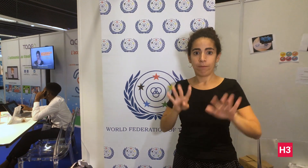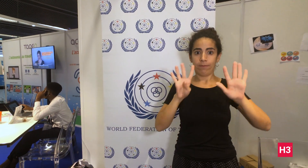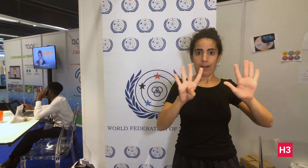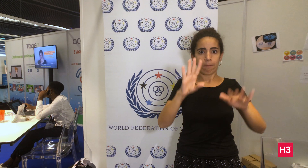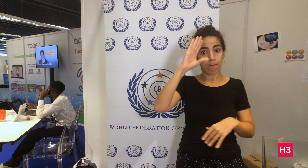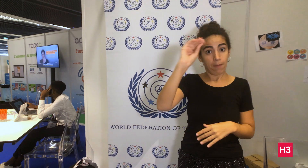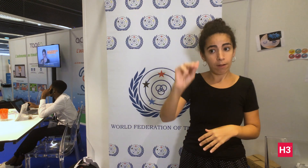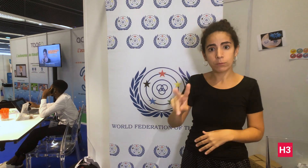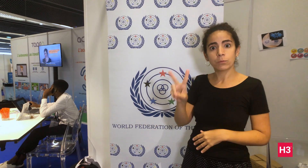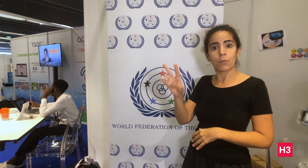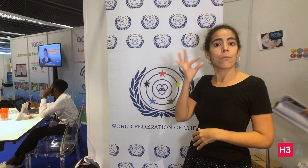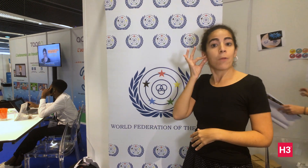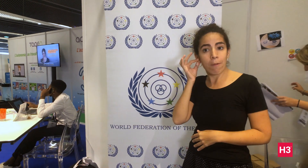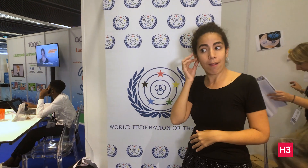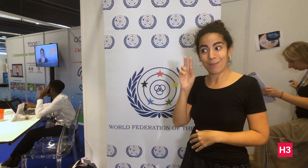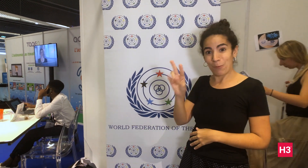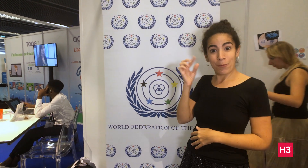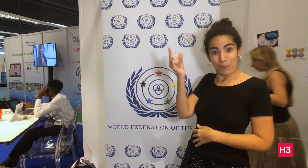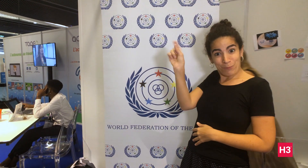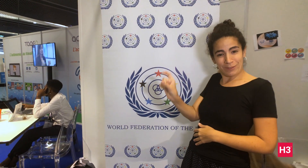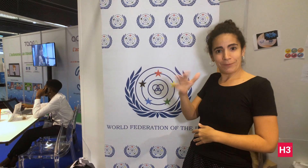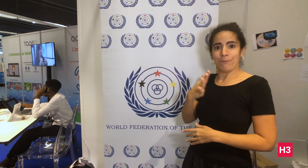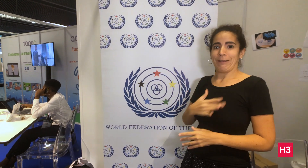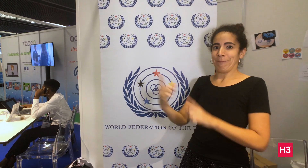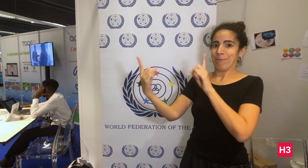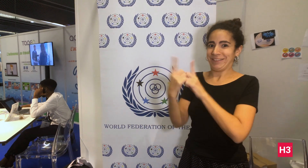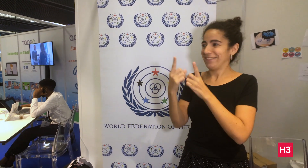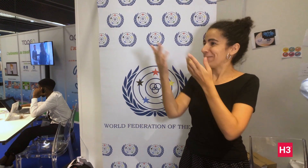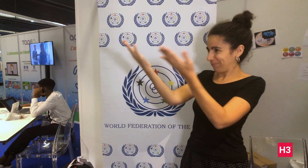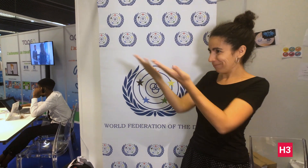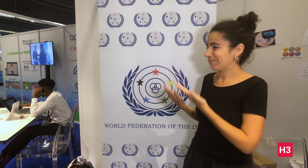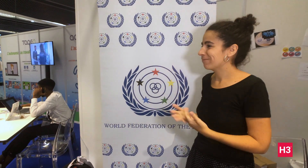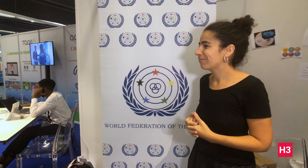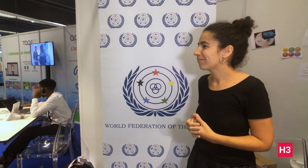Total of 11 members. 9 are men, 2 are women.